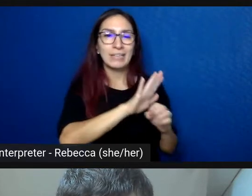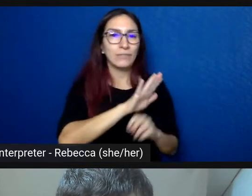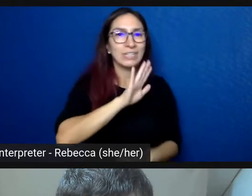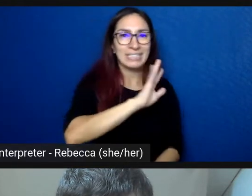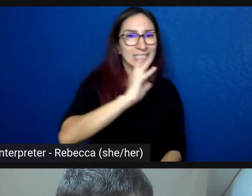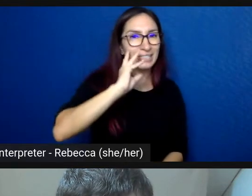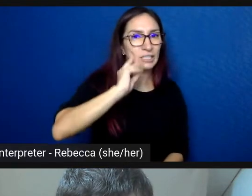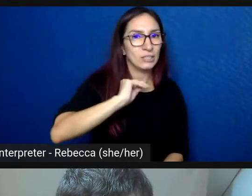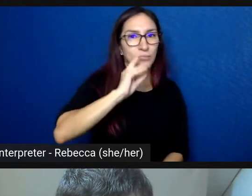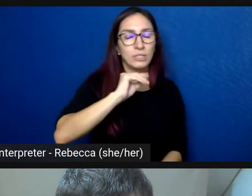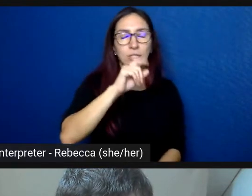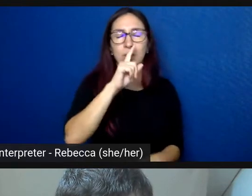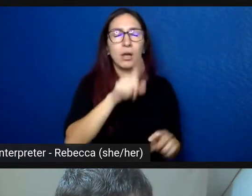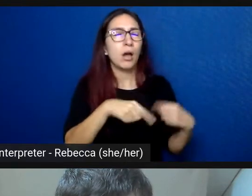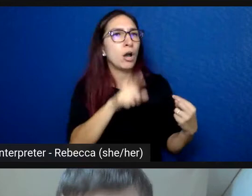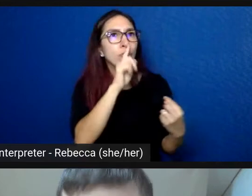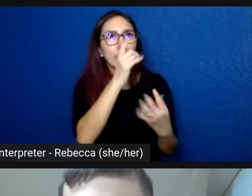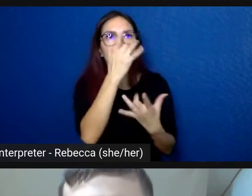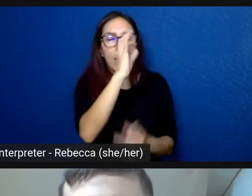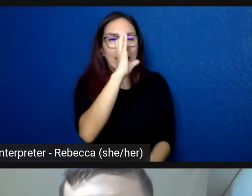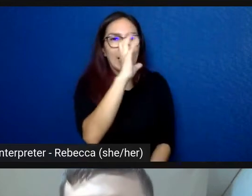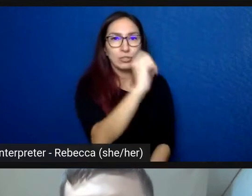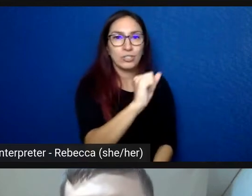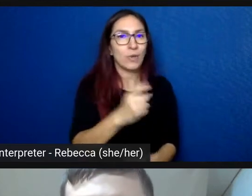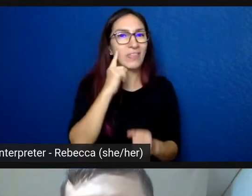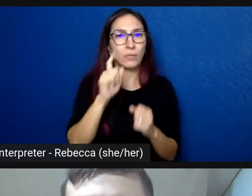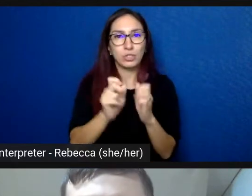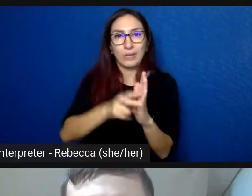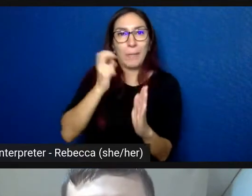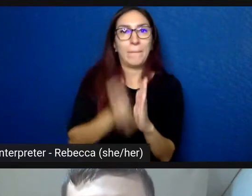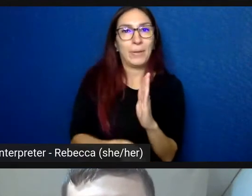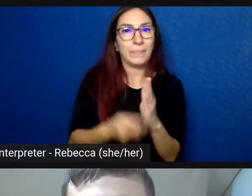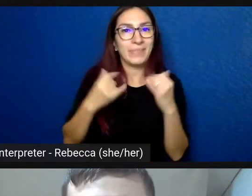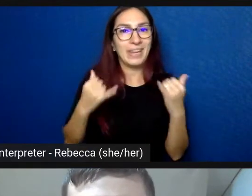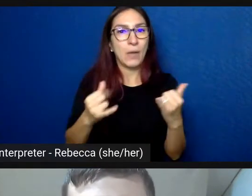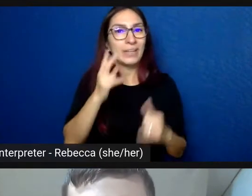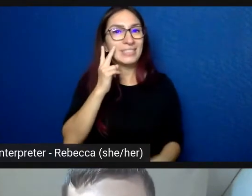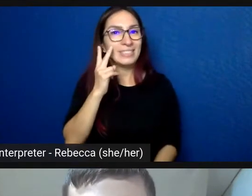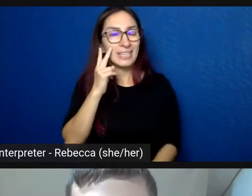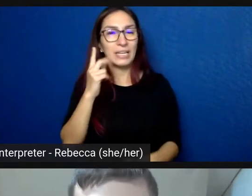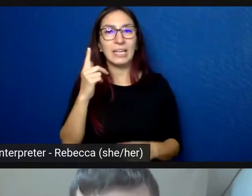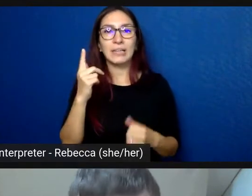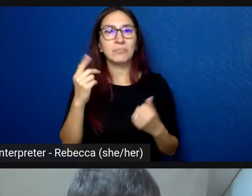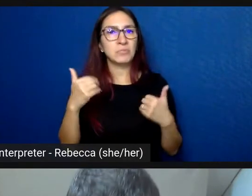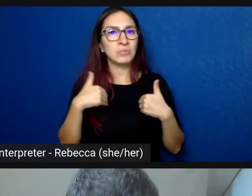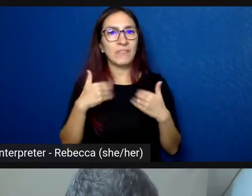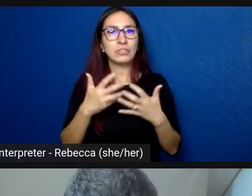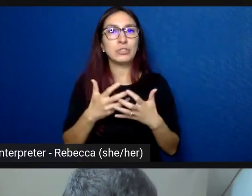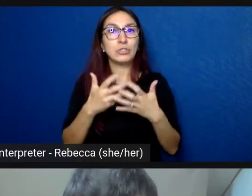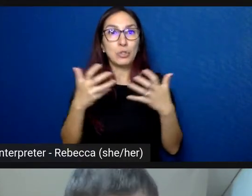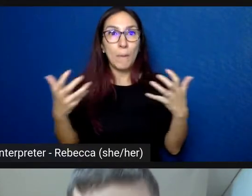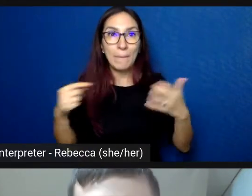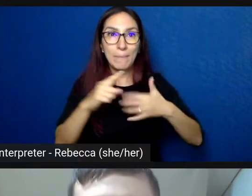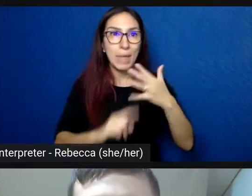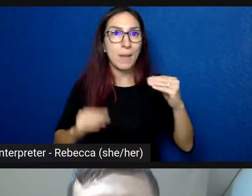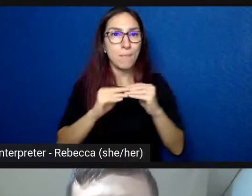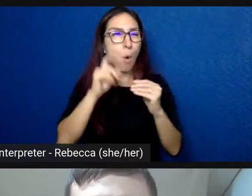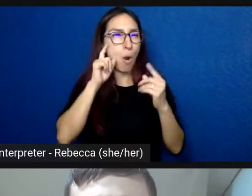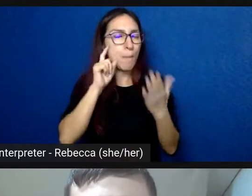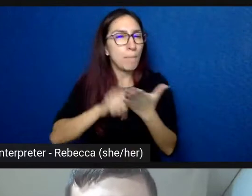I think that we should go into it now and see because there are so many more observations that will come up as we go through it.